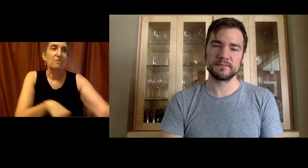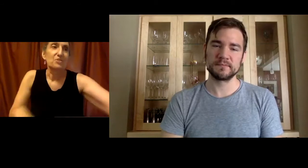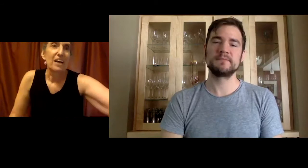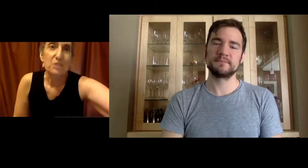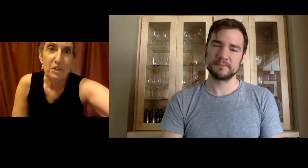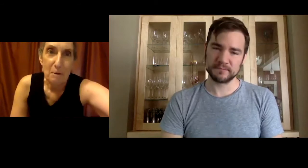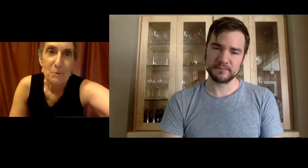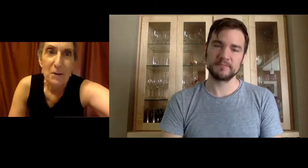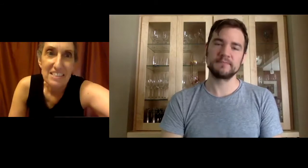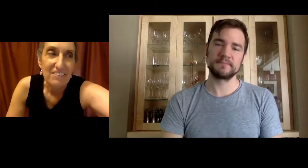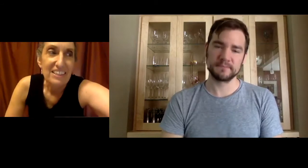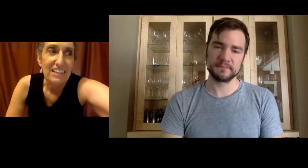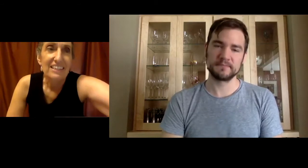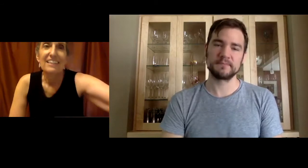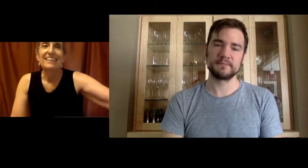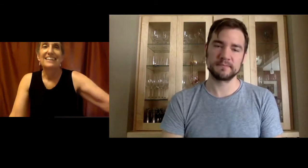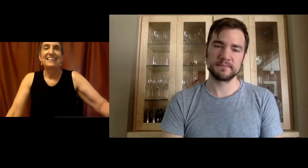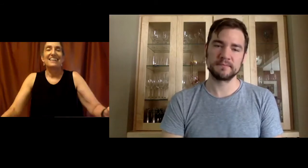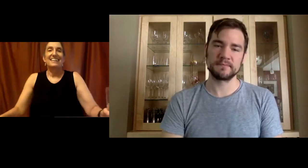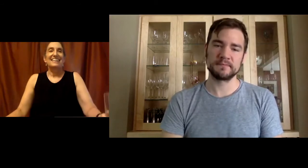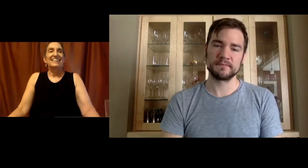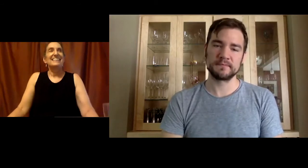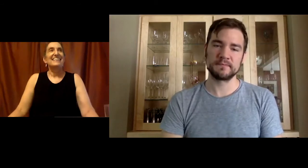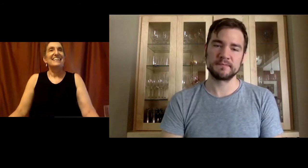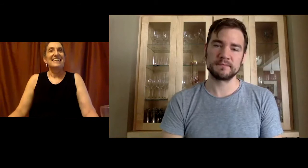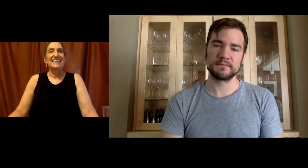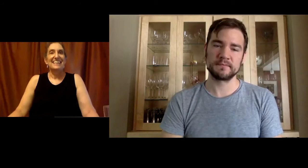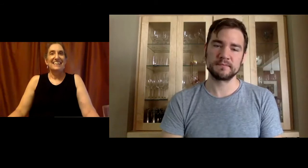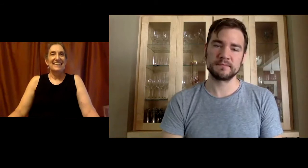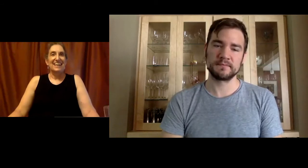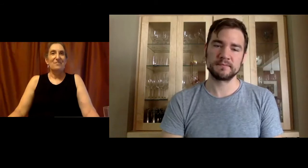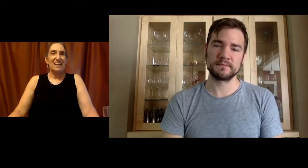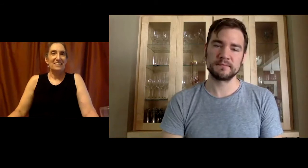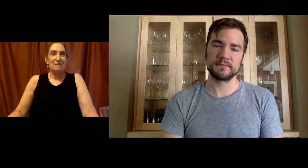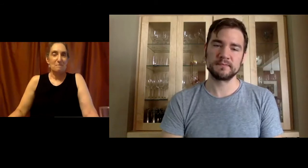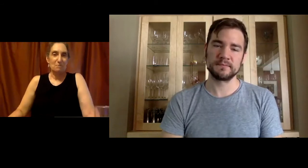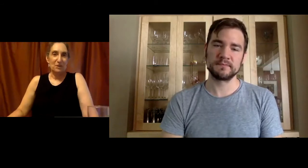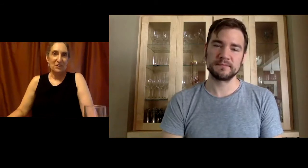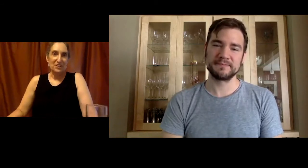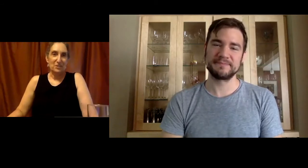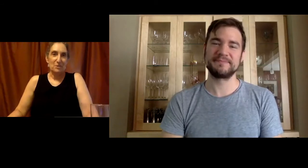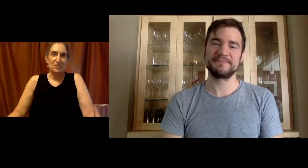I was earning my points and everything. And then I realized I'm a much better interpreter